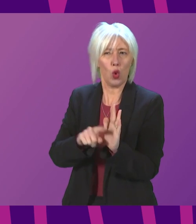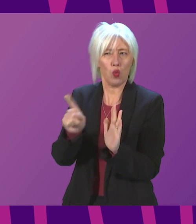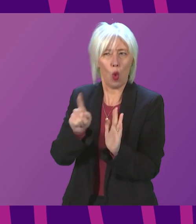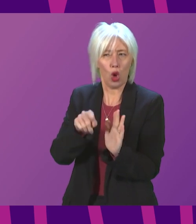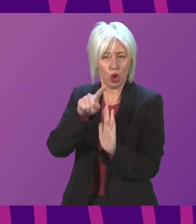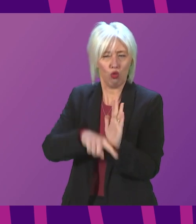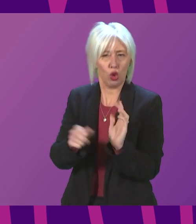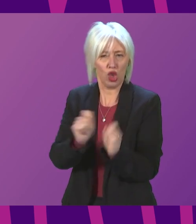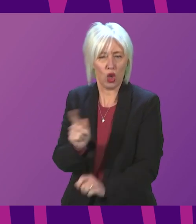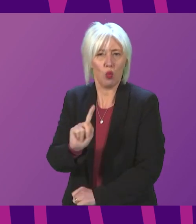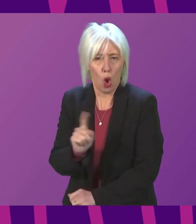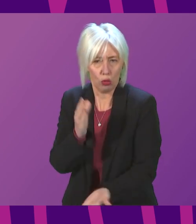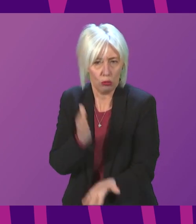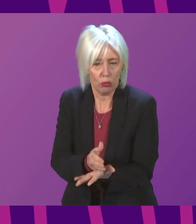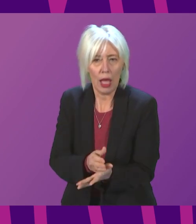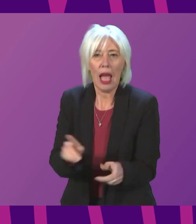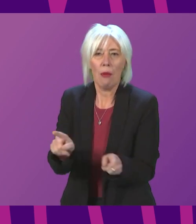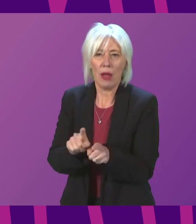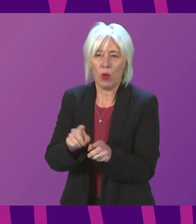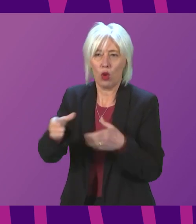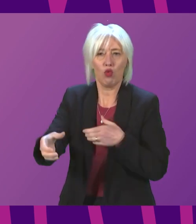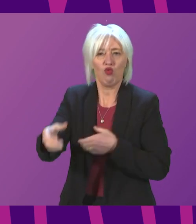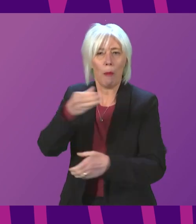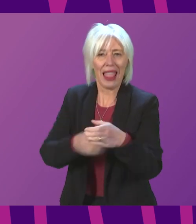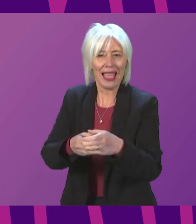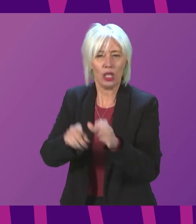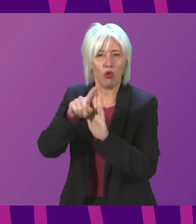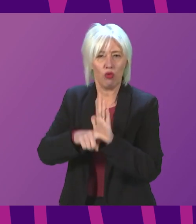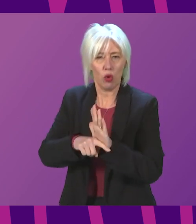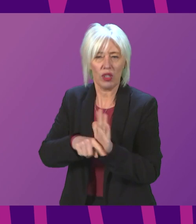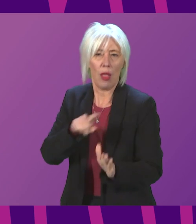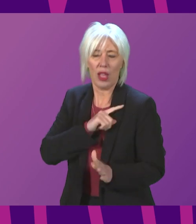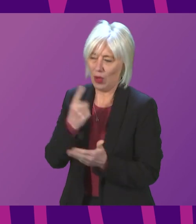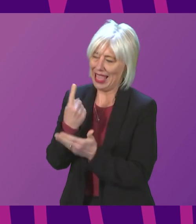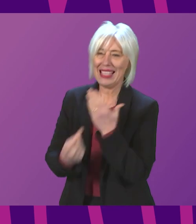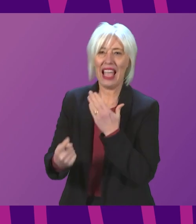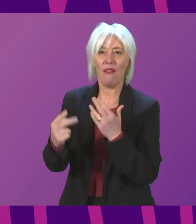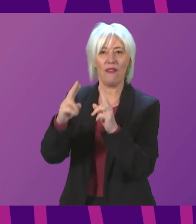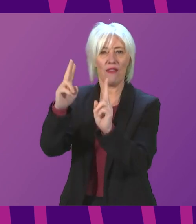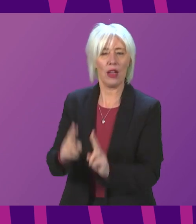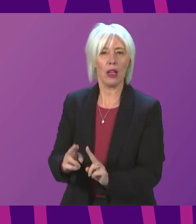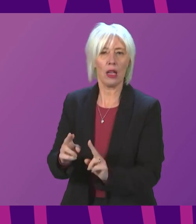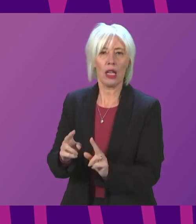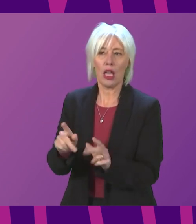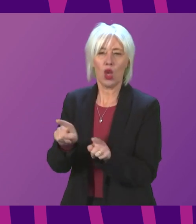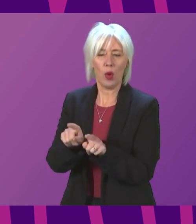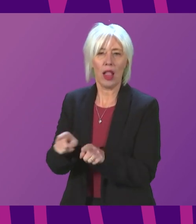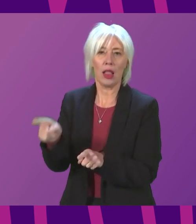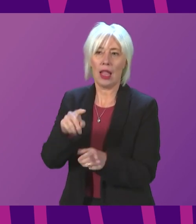what we are asking people to do in place of that. That applies to the changes on self-isolation